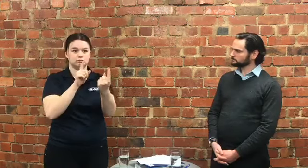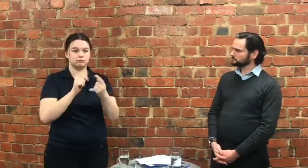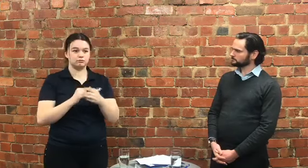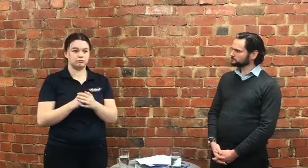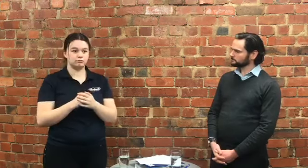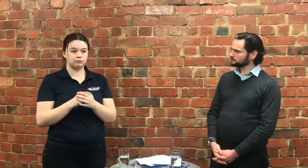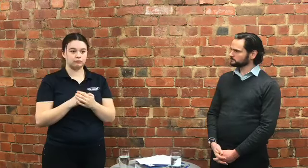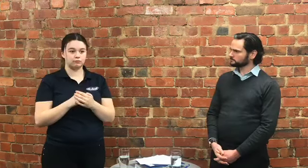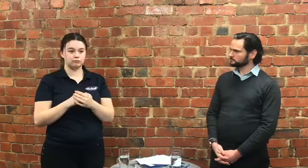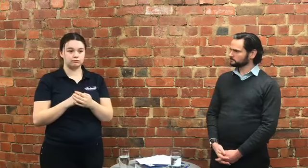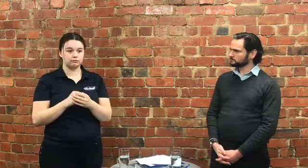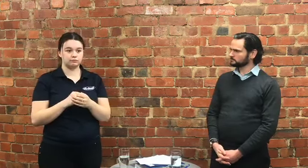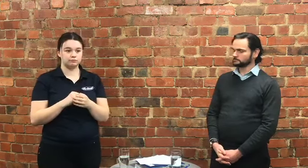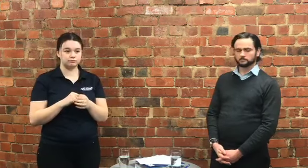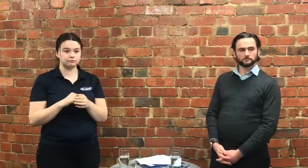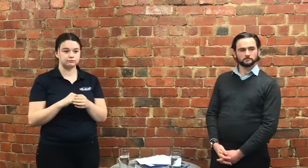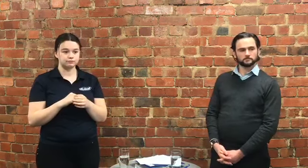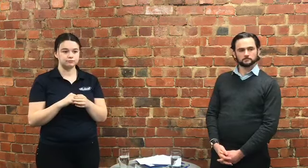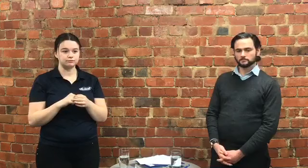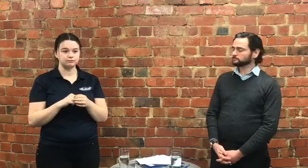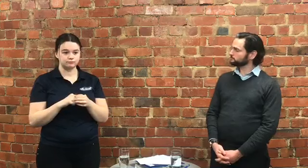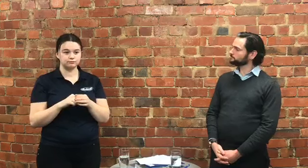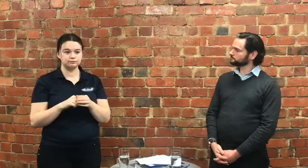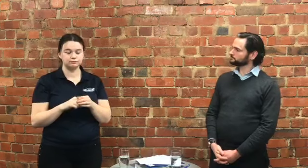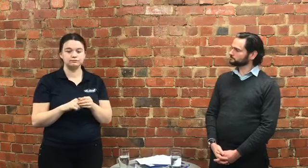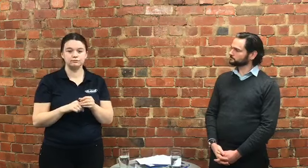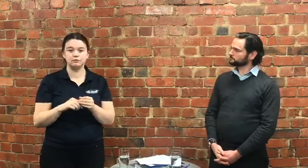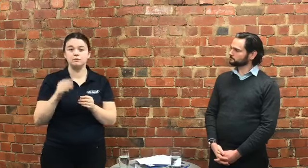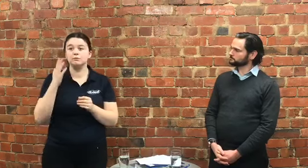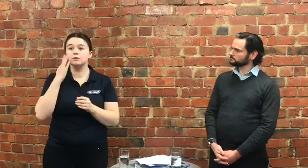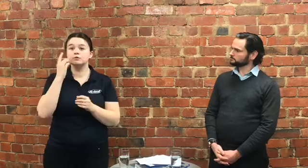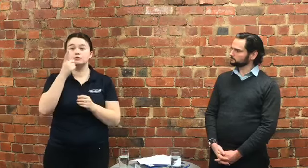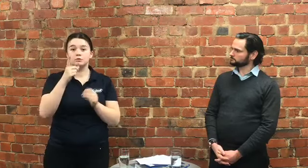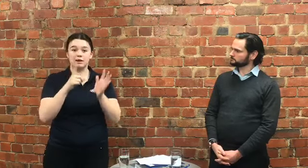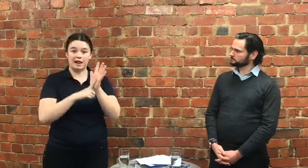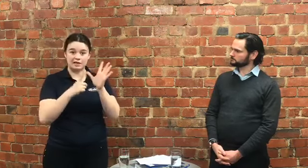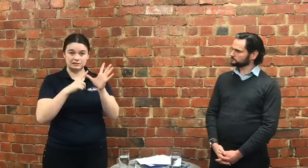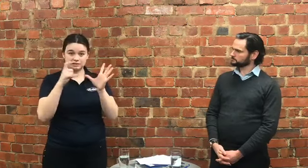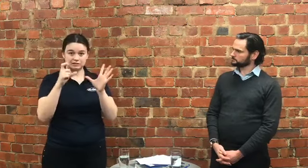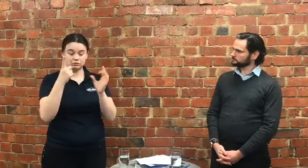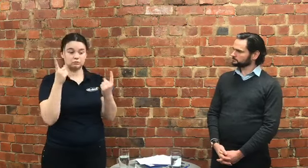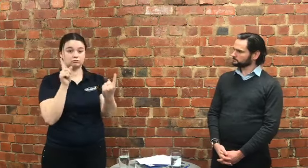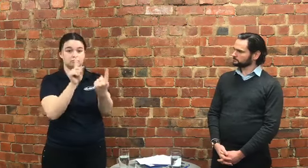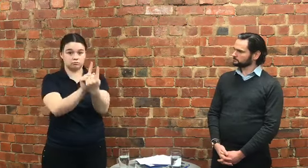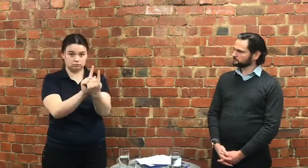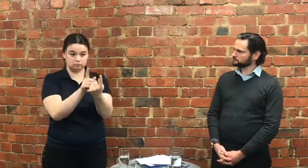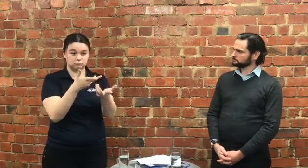The fourth option is a combined option, so you can have the best of both.